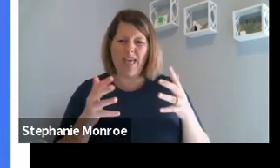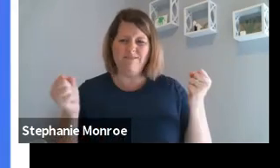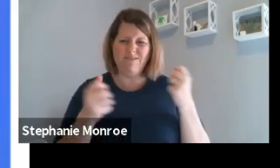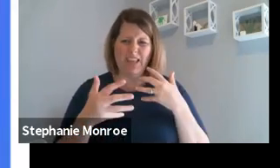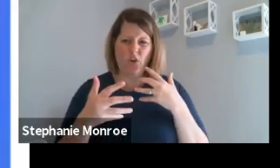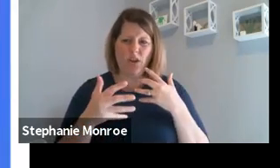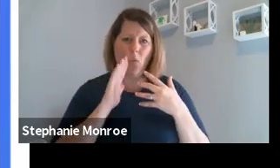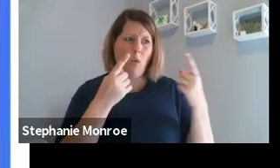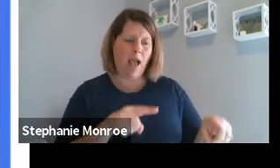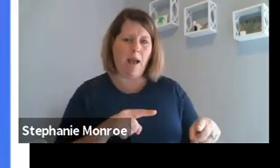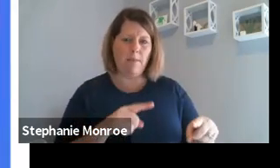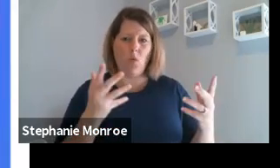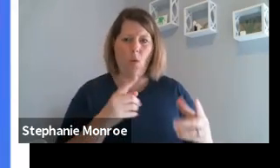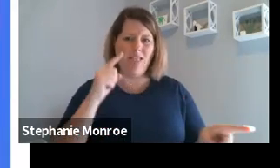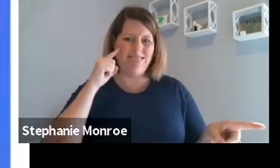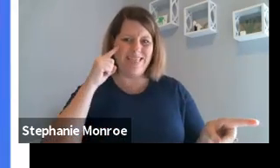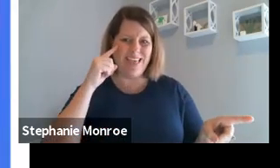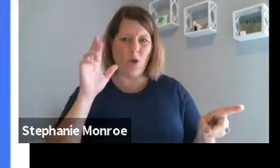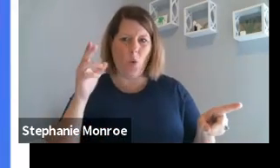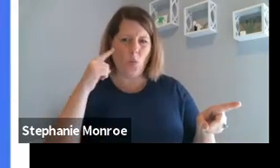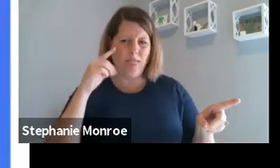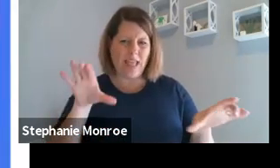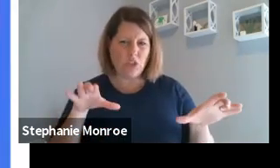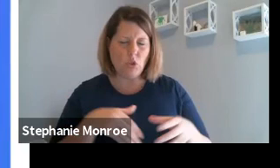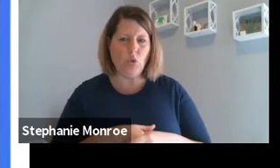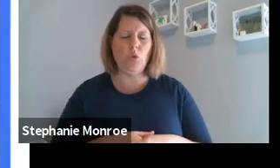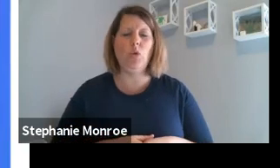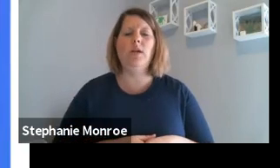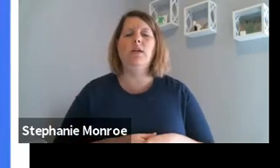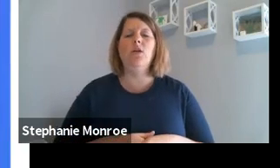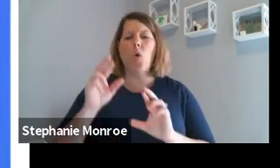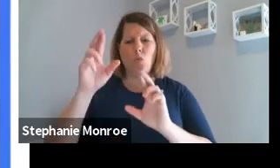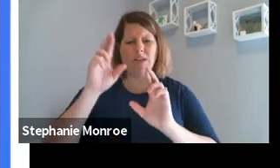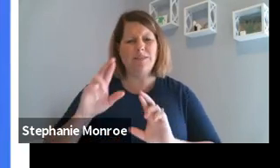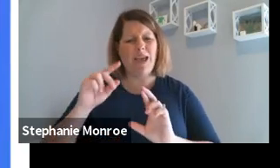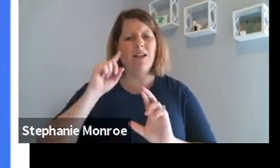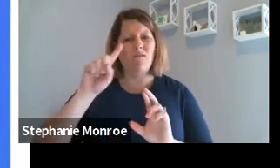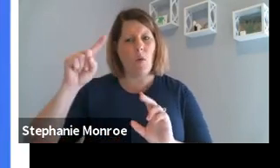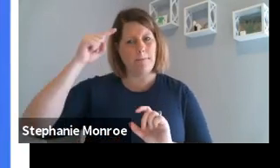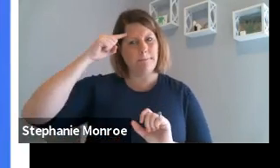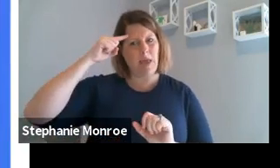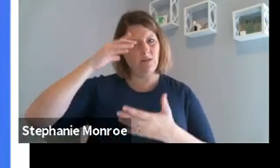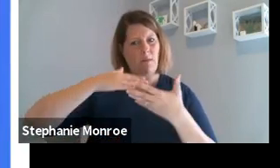of what they think or do. Respect is a fundamental element of the wheel of equality,